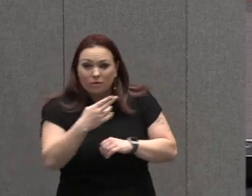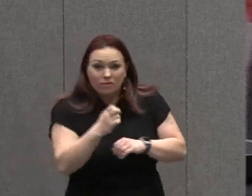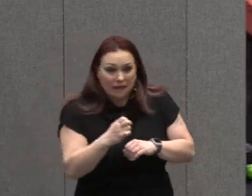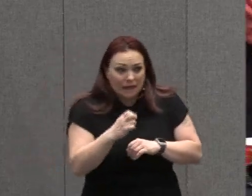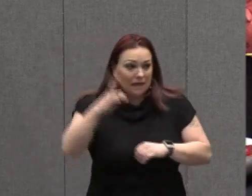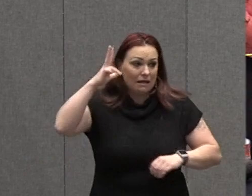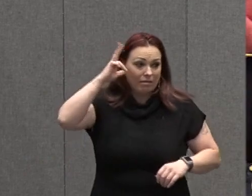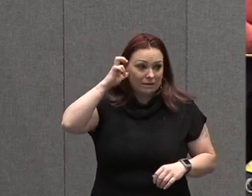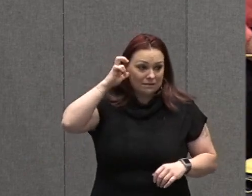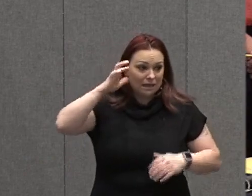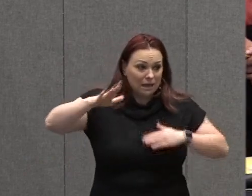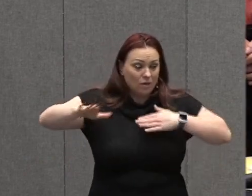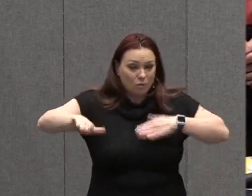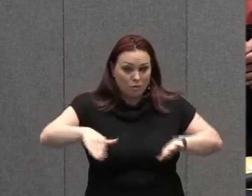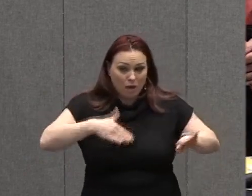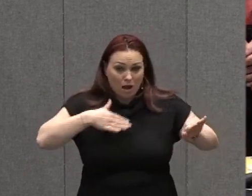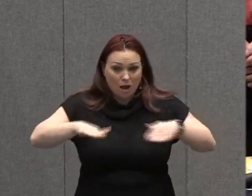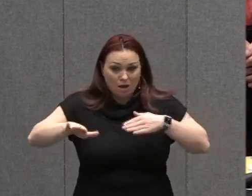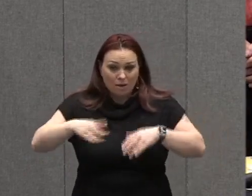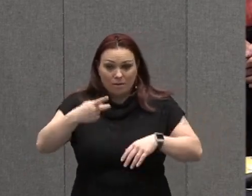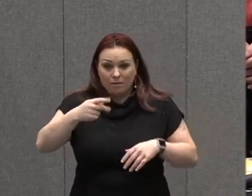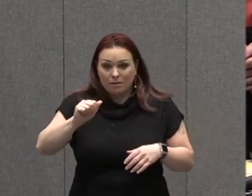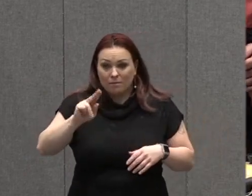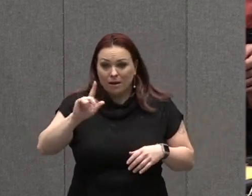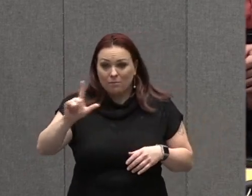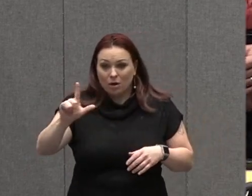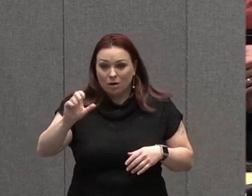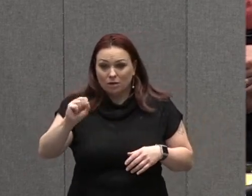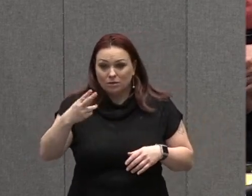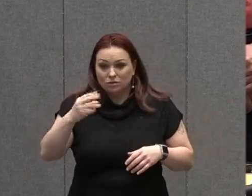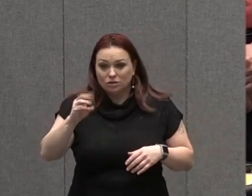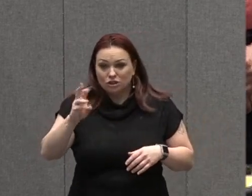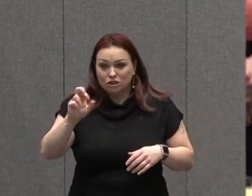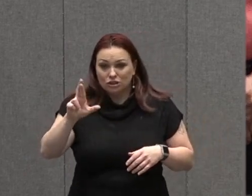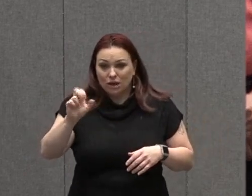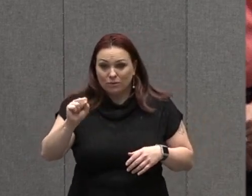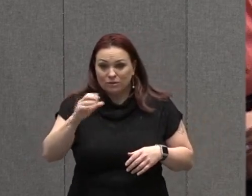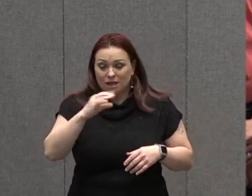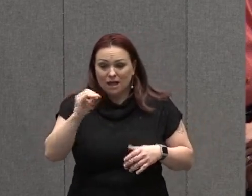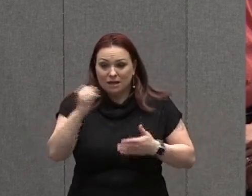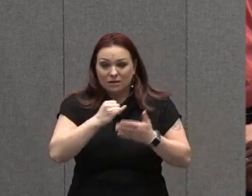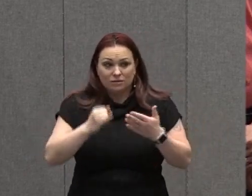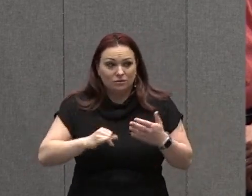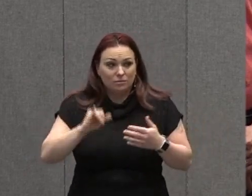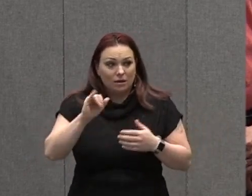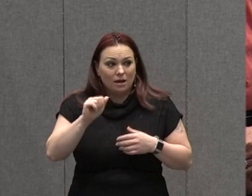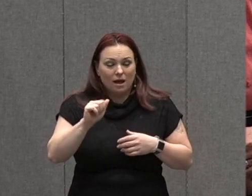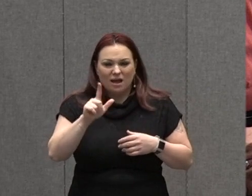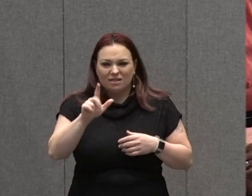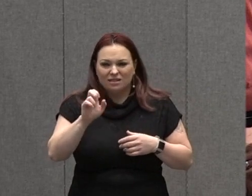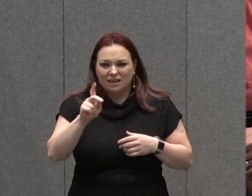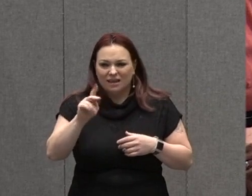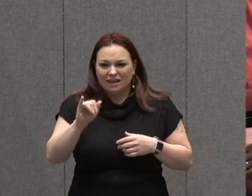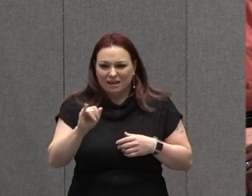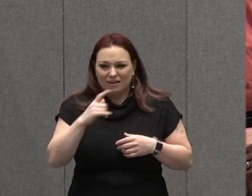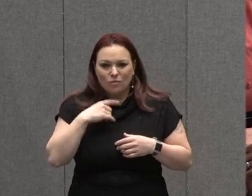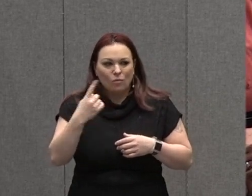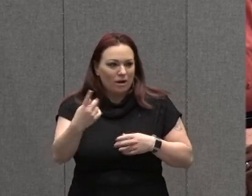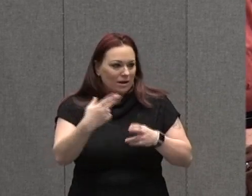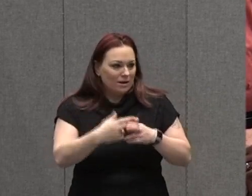It's by Paul Showers, and it's illustrated by Aliki. She's a famous illustrator that's why she has just one name.